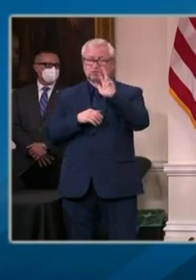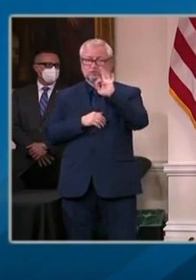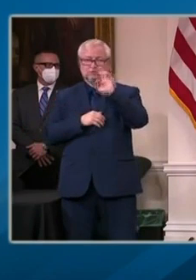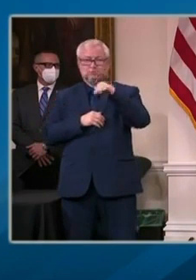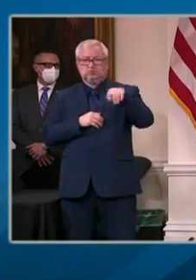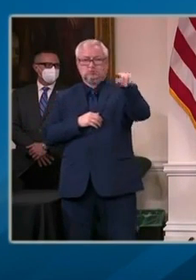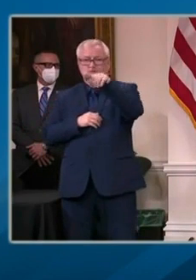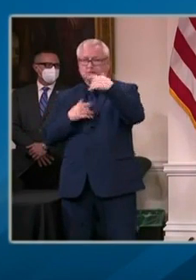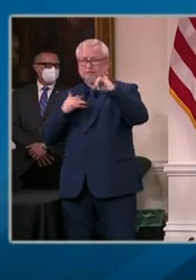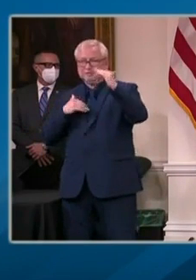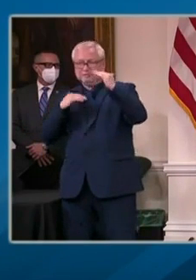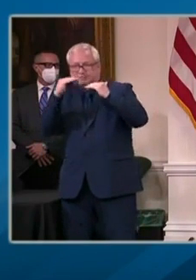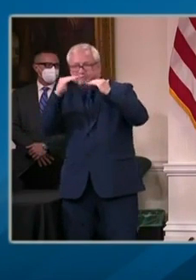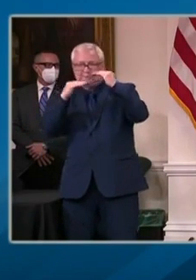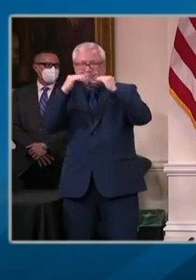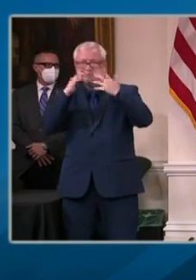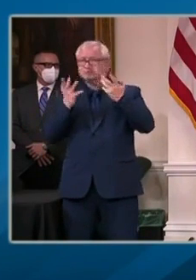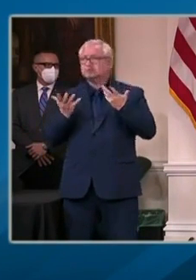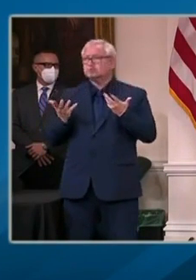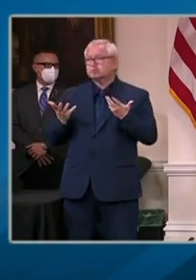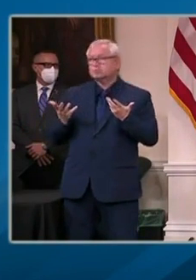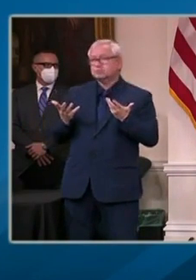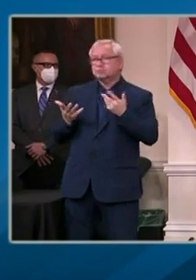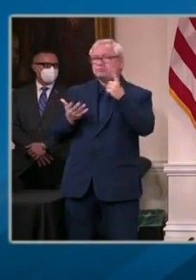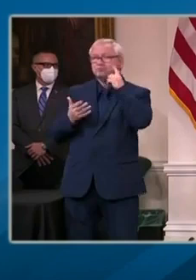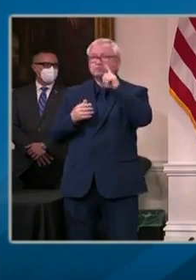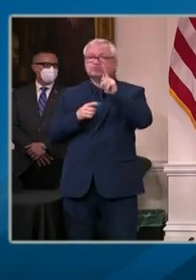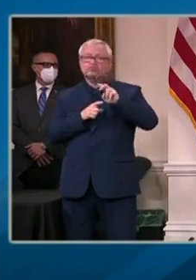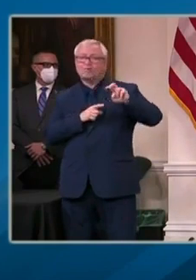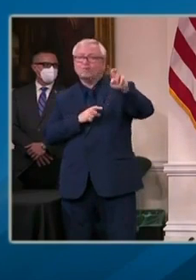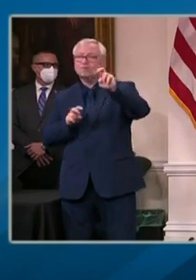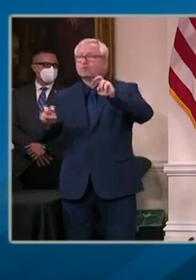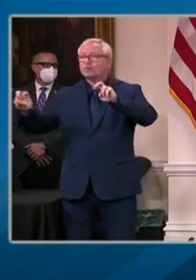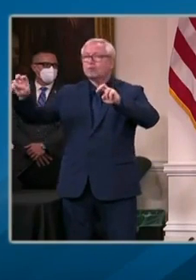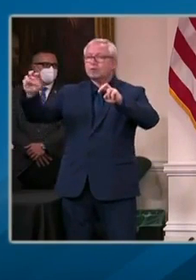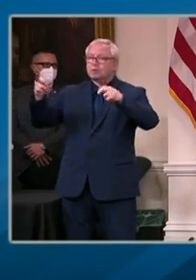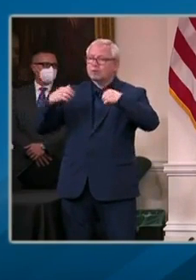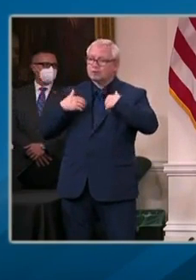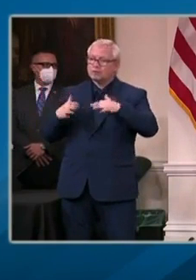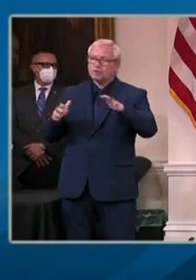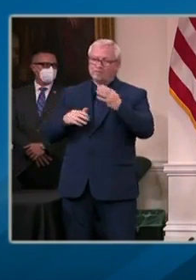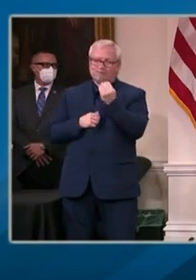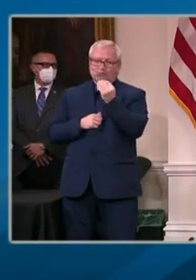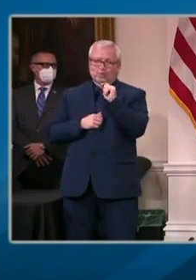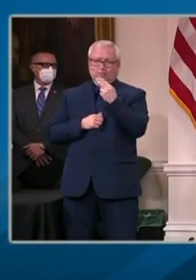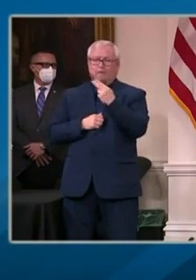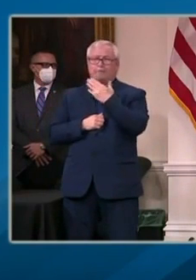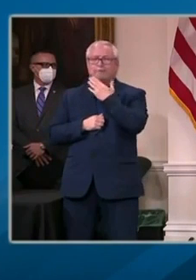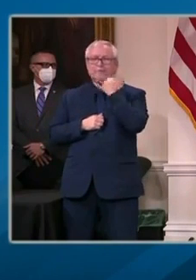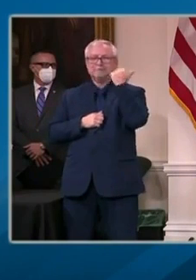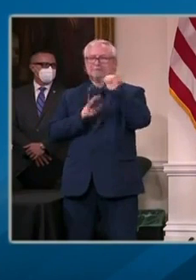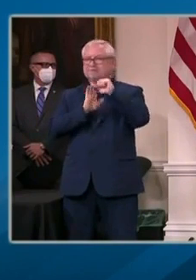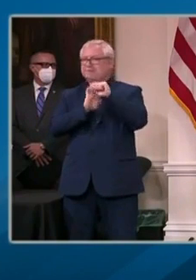OUR CASES PER 100,NOW IS BETTER THAN 39 O -- OTHER STATES.